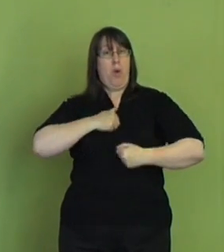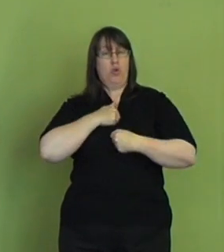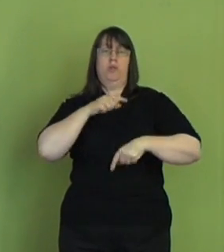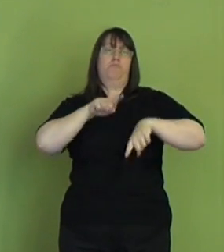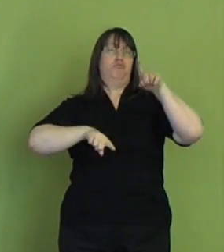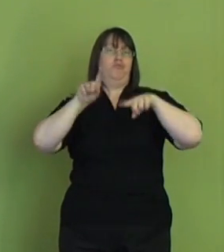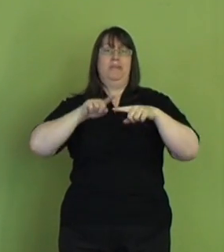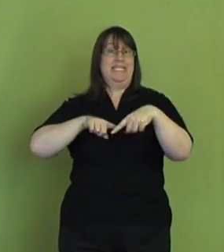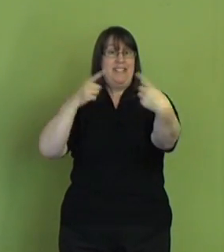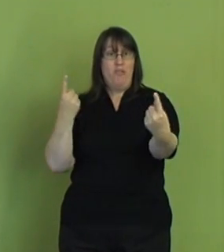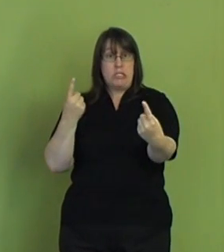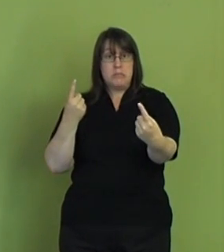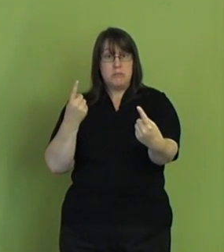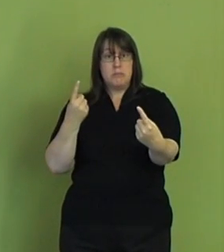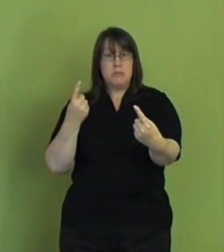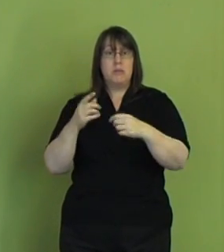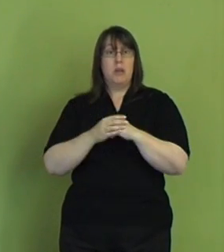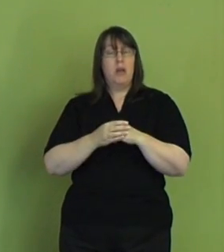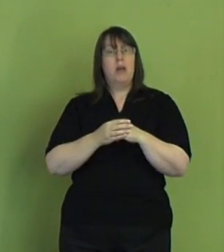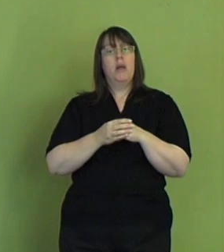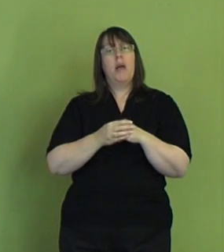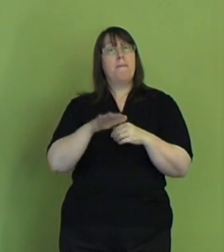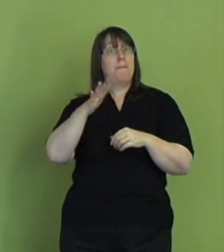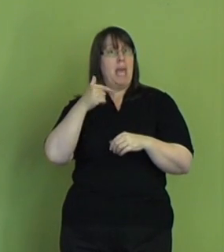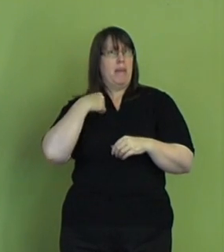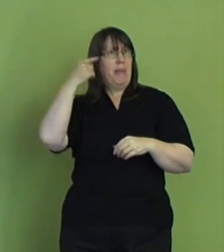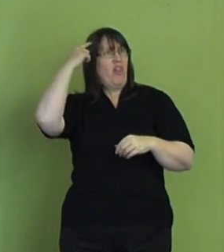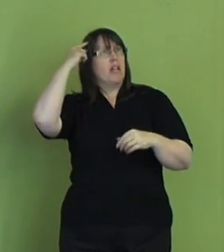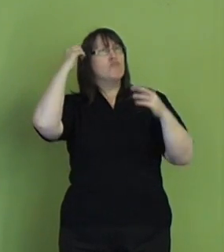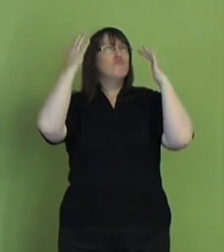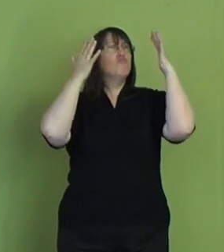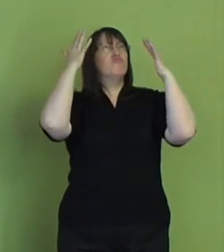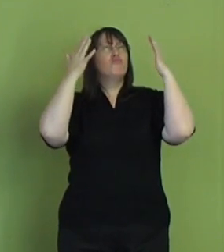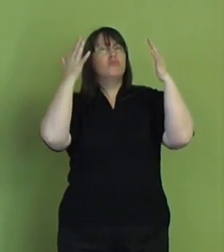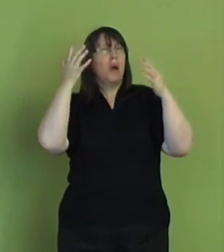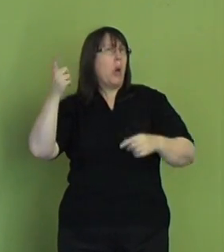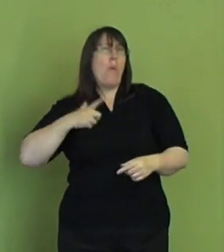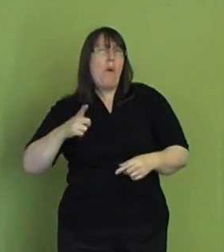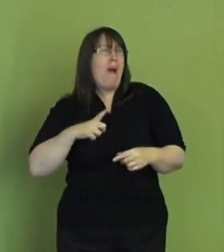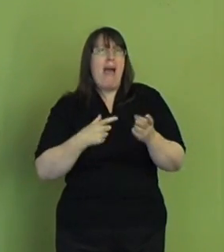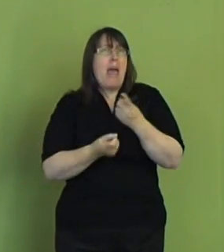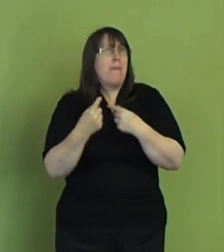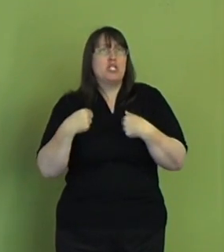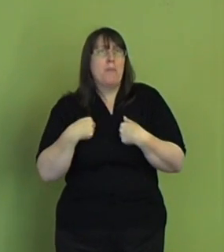Not only in their thoughts. They might be thinking, "Why is this happening to me?", "I'm confused",